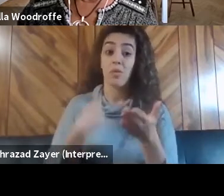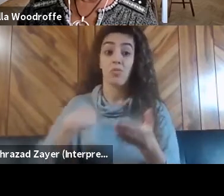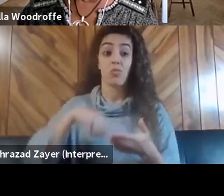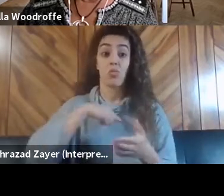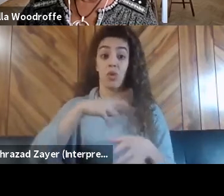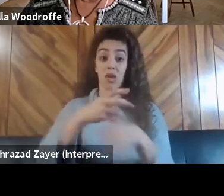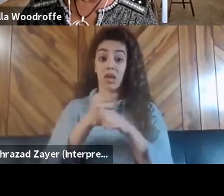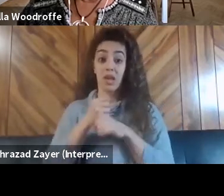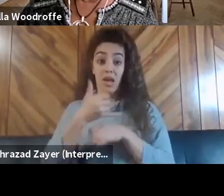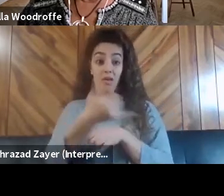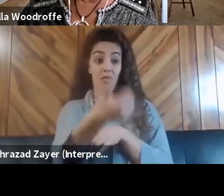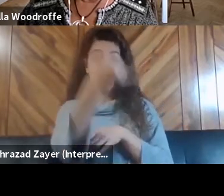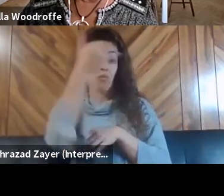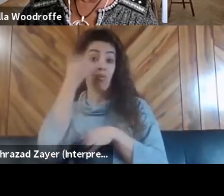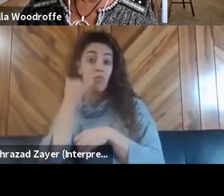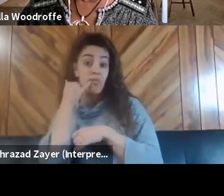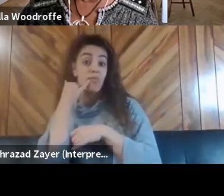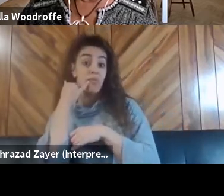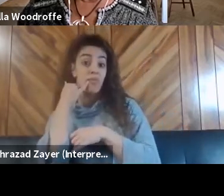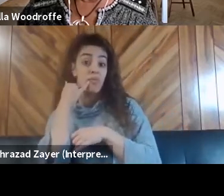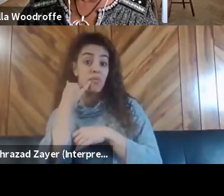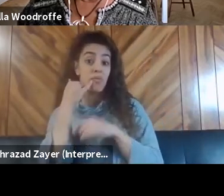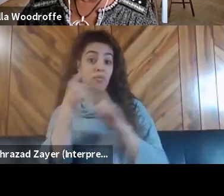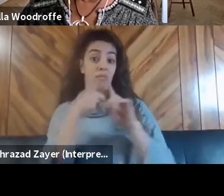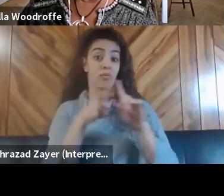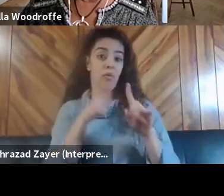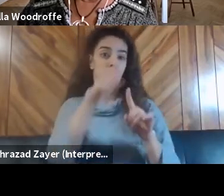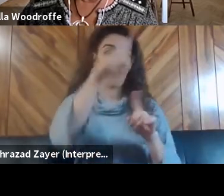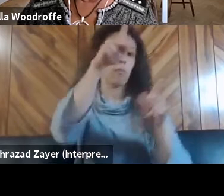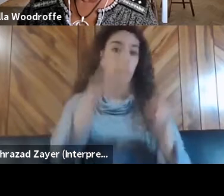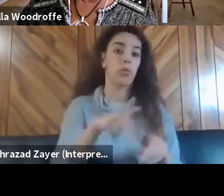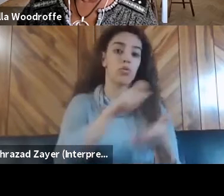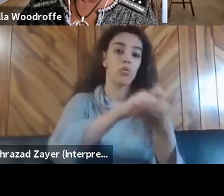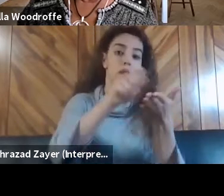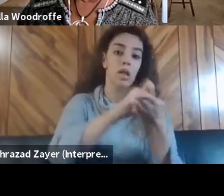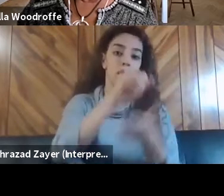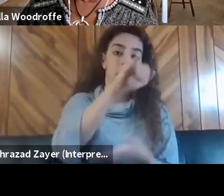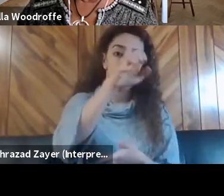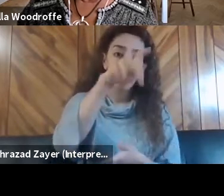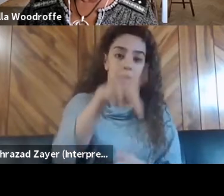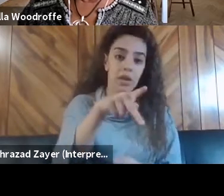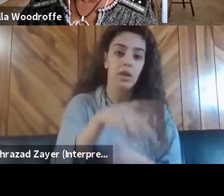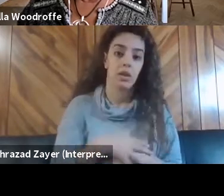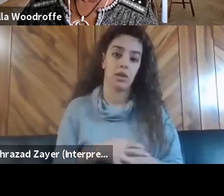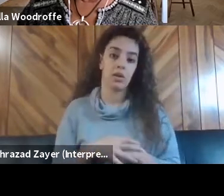person who was in charge of writing the IEP for that year or whatever, asking, Hey, we just want to know, how do you feel